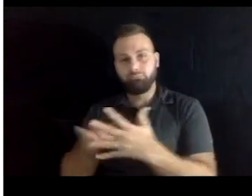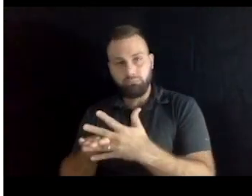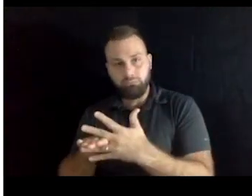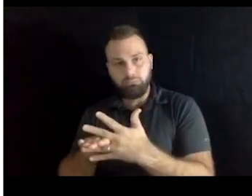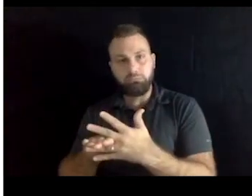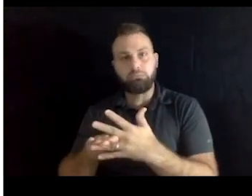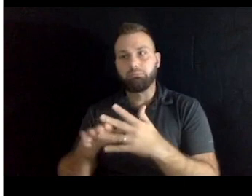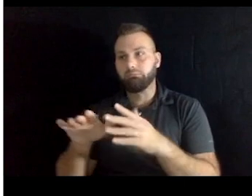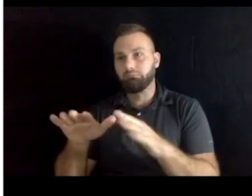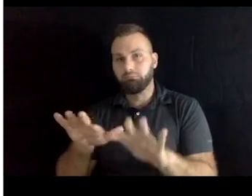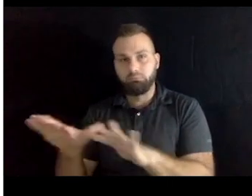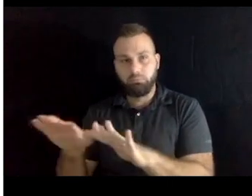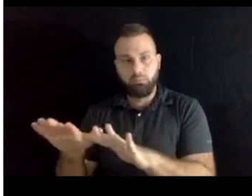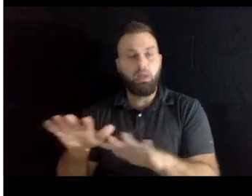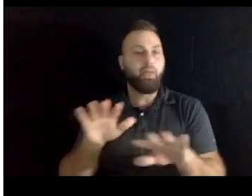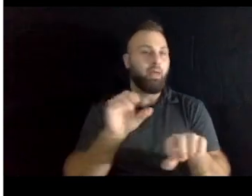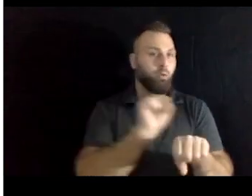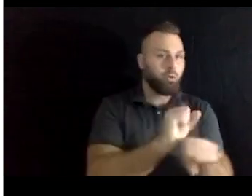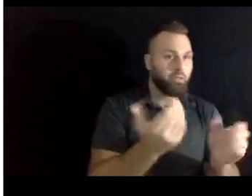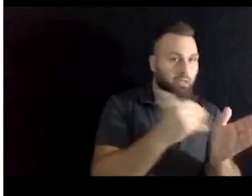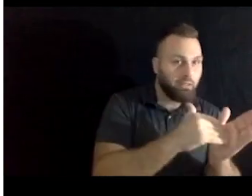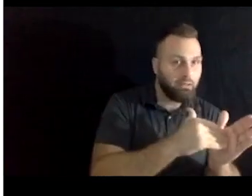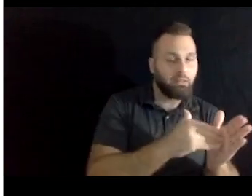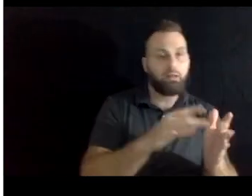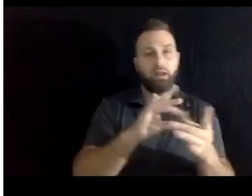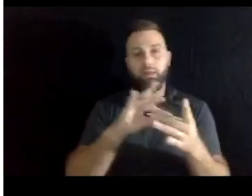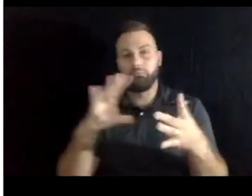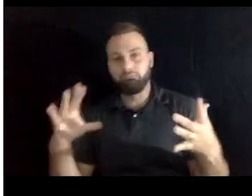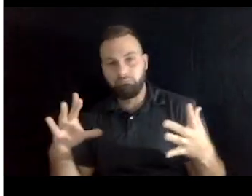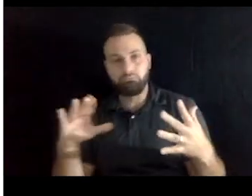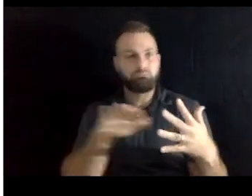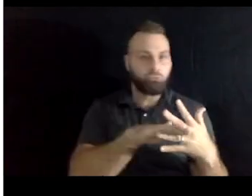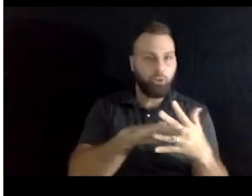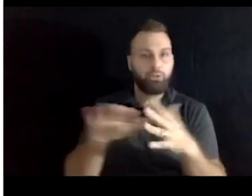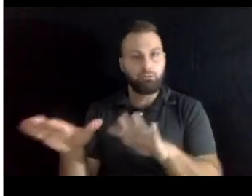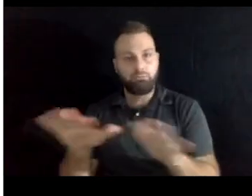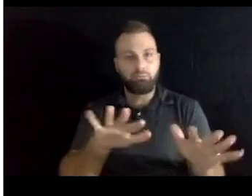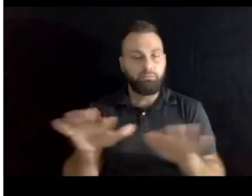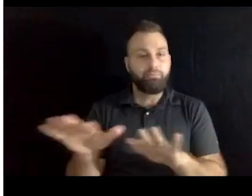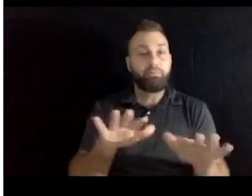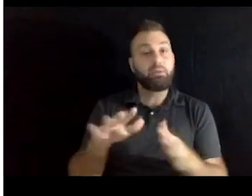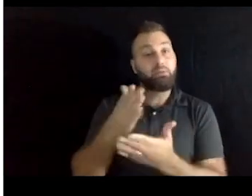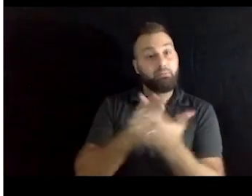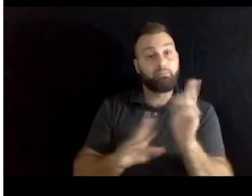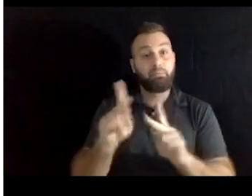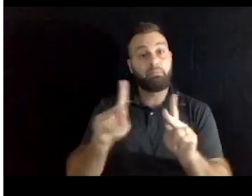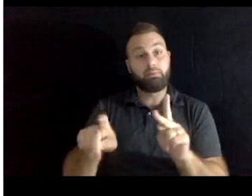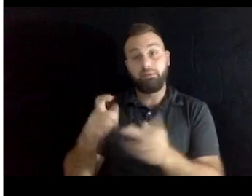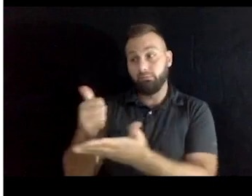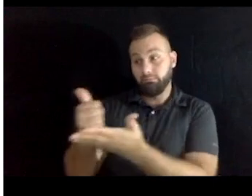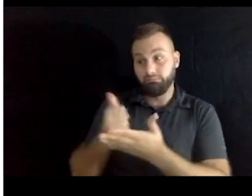Some of the people they may need assistance or accommodations in order to work.